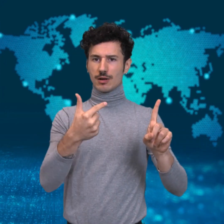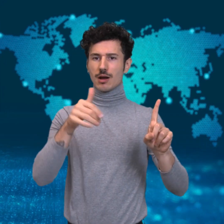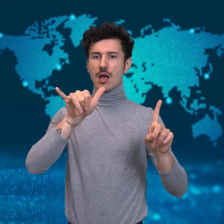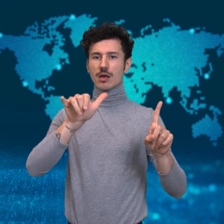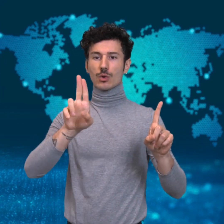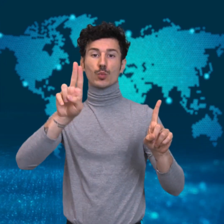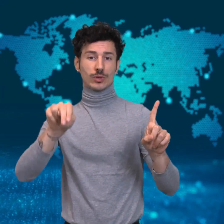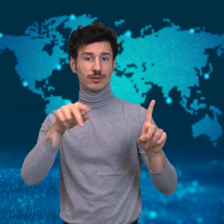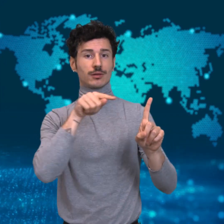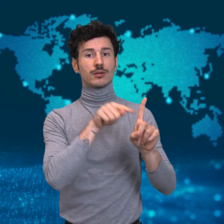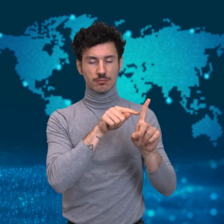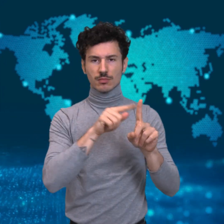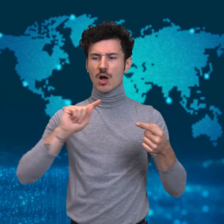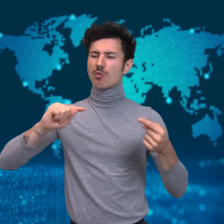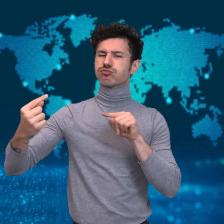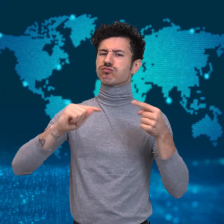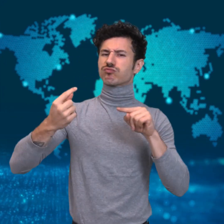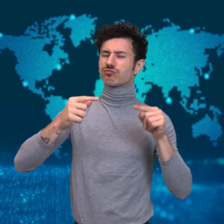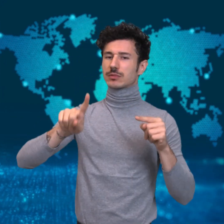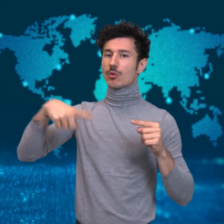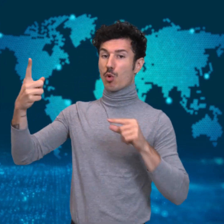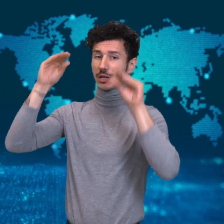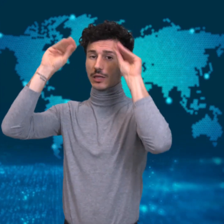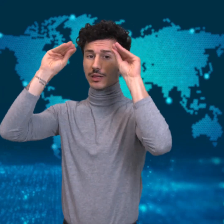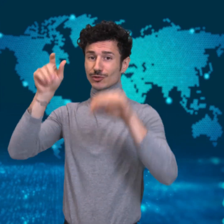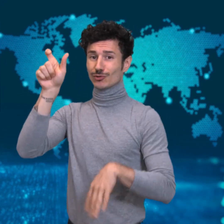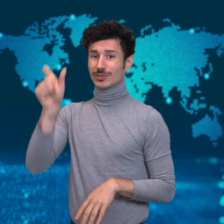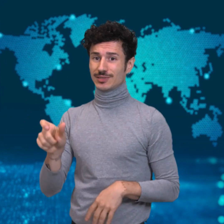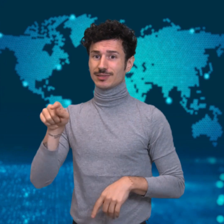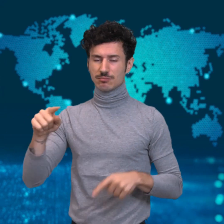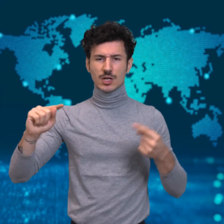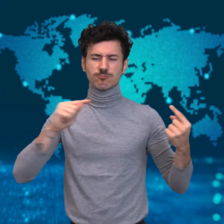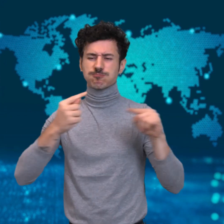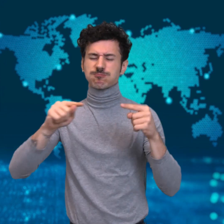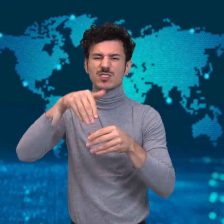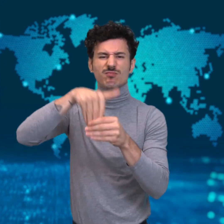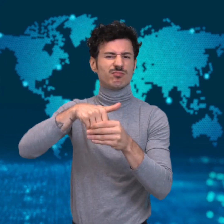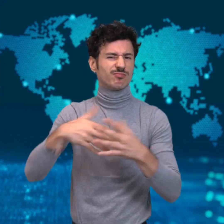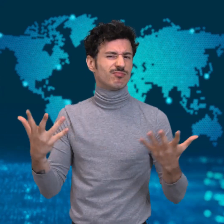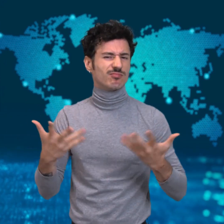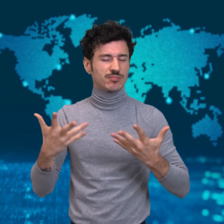Wang Yun had an argument with another teacher about discipline